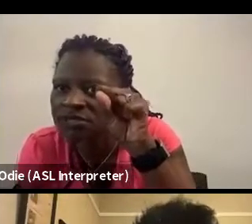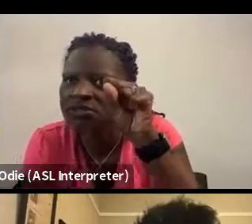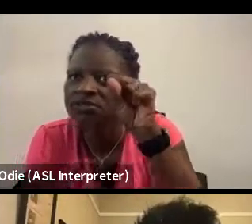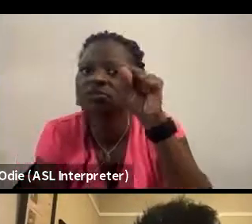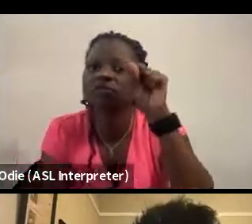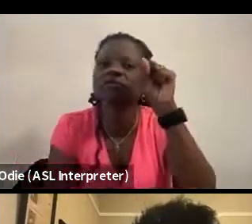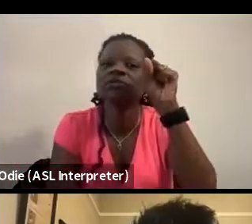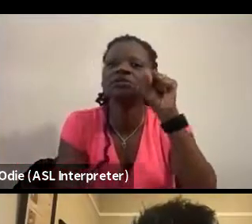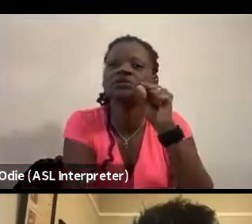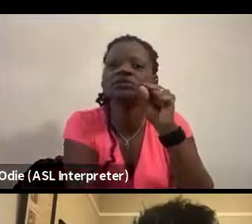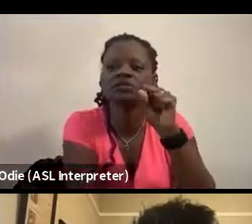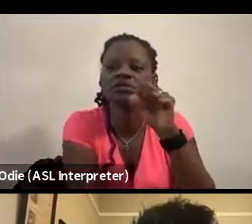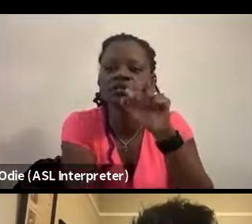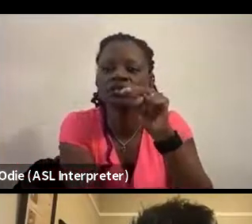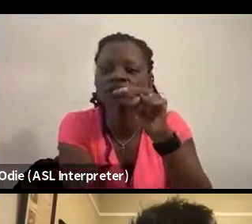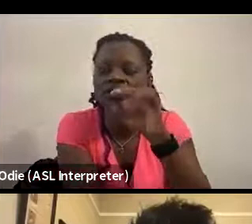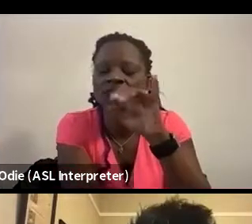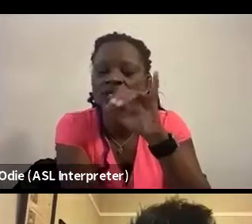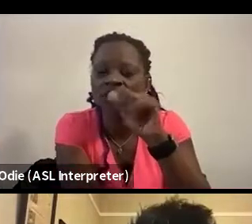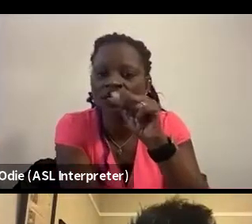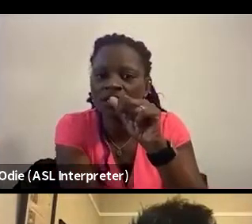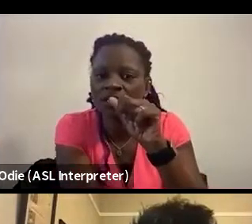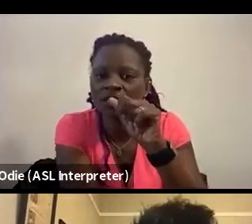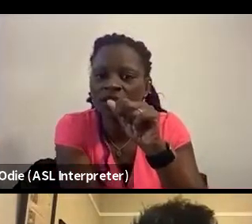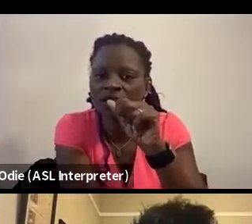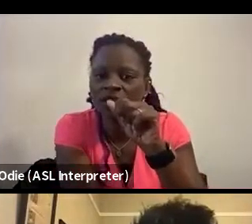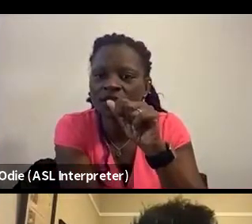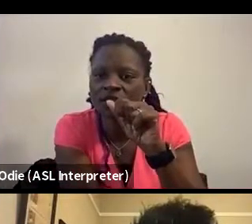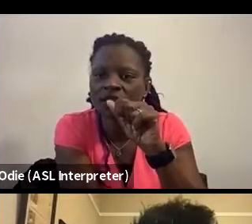your mind and why were you why were you hesitant at